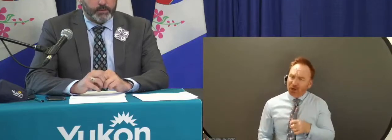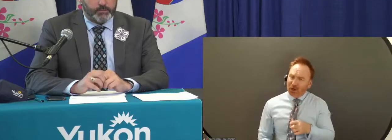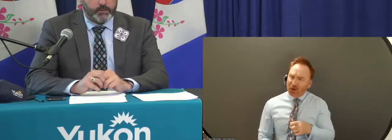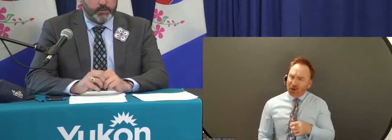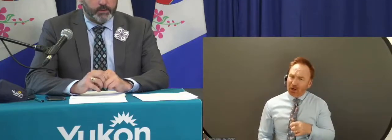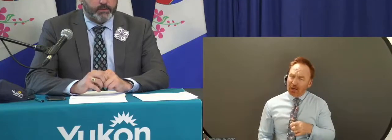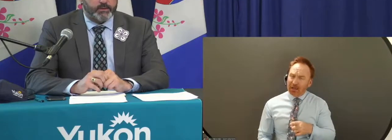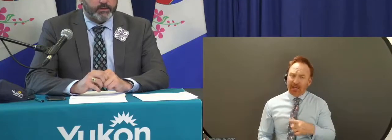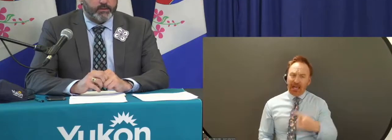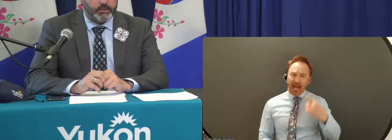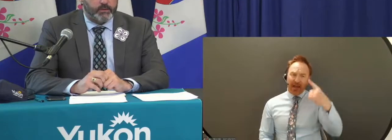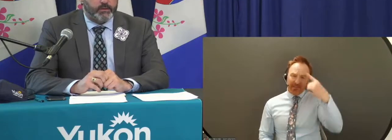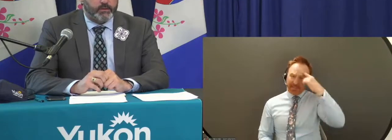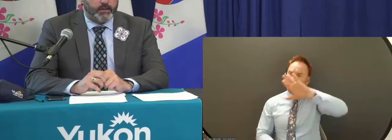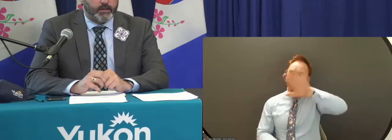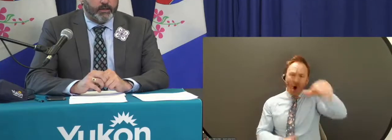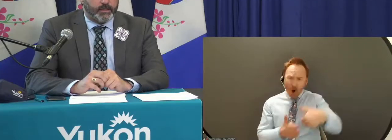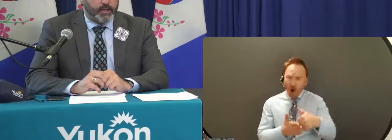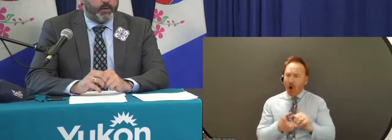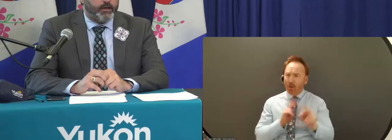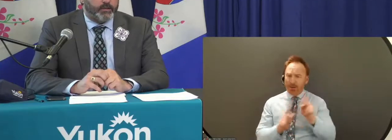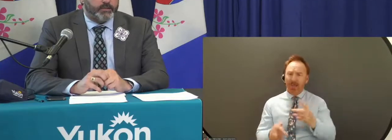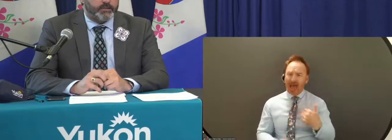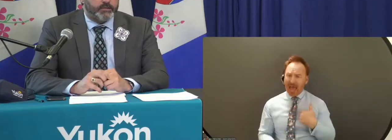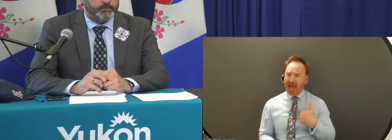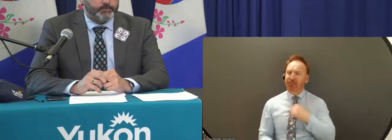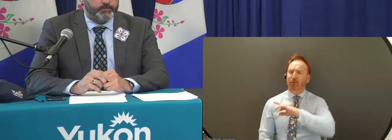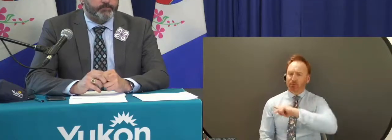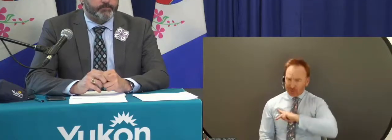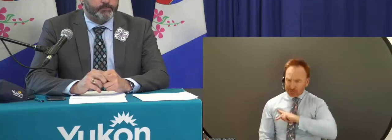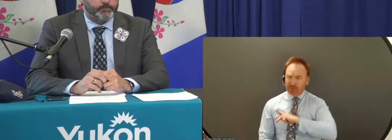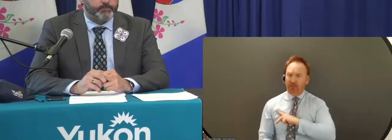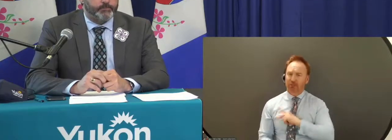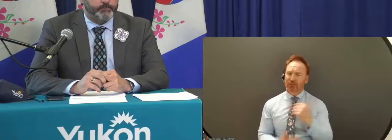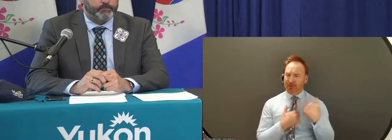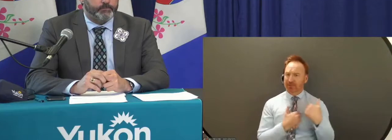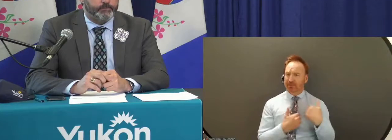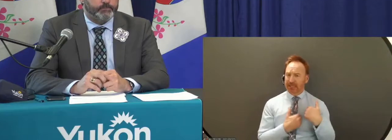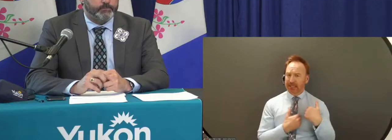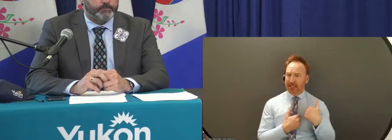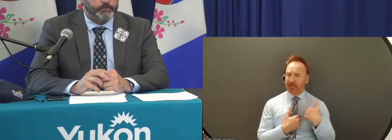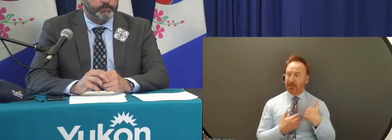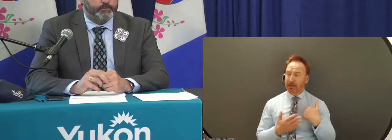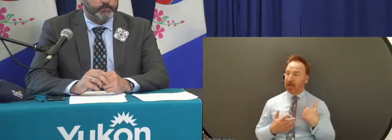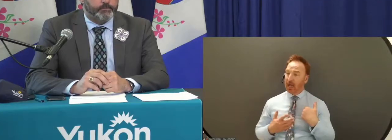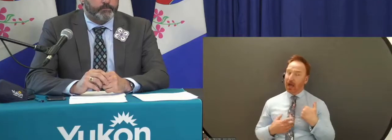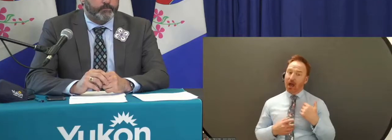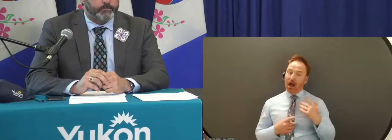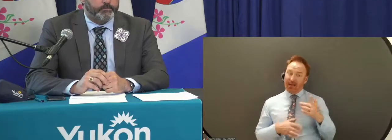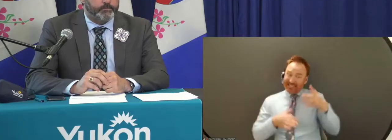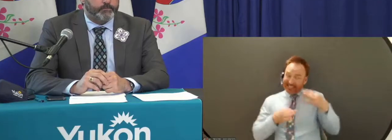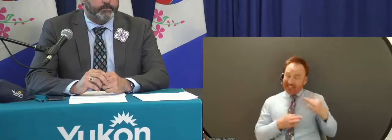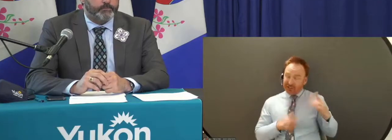will continue to have. I don't know about the personal responsibility part of